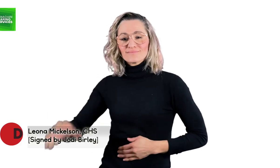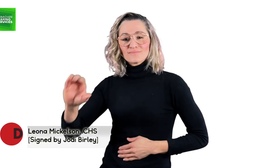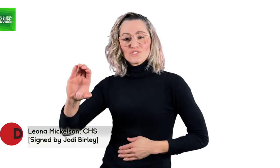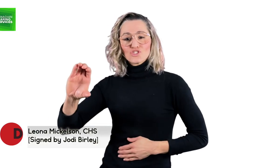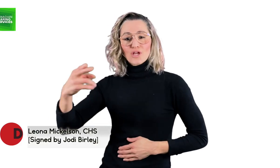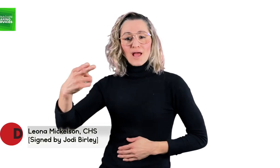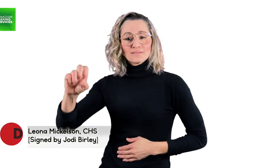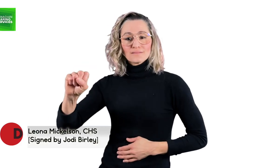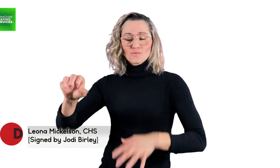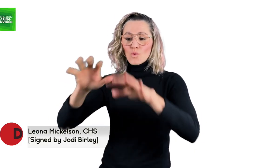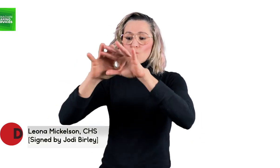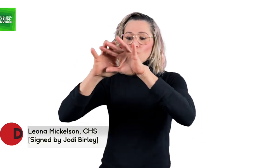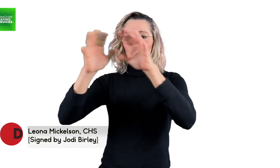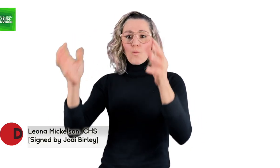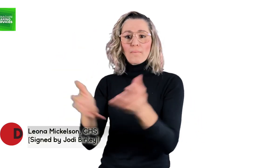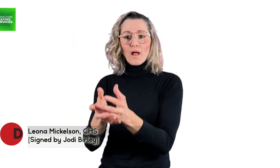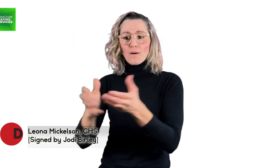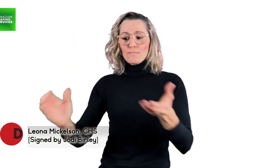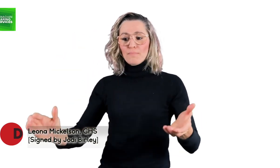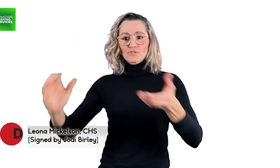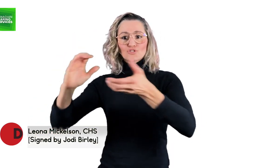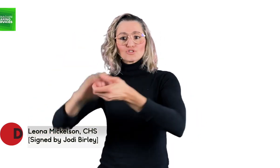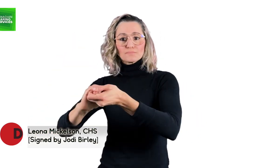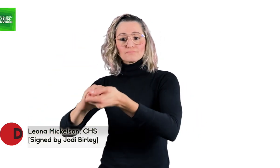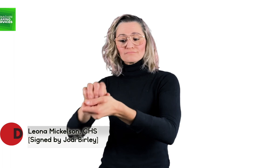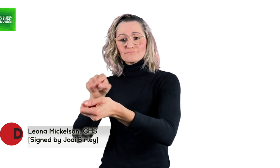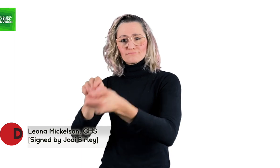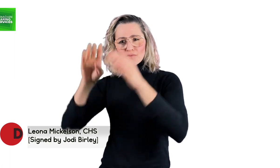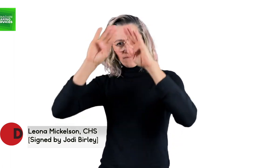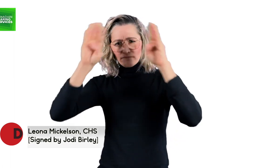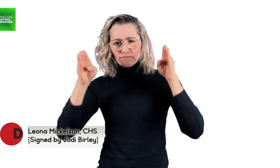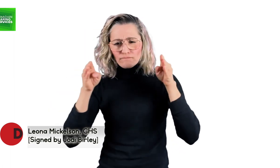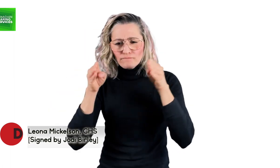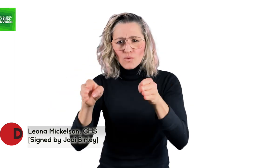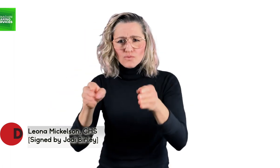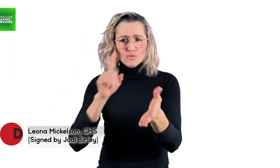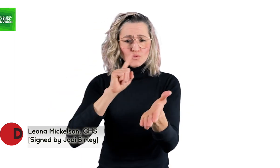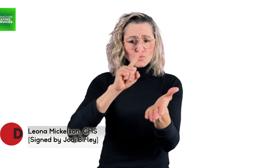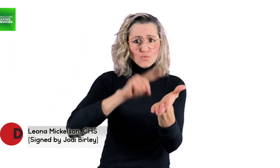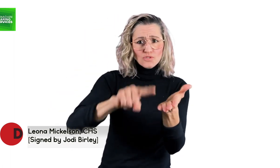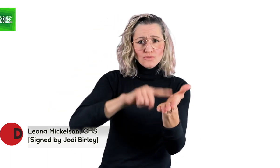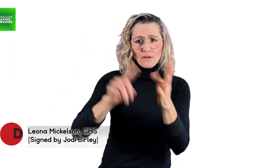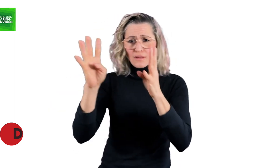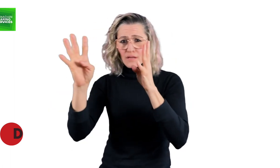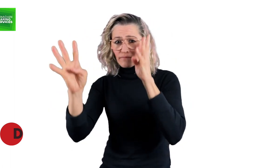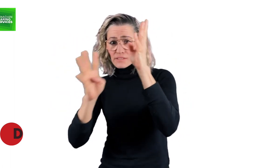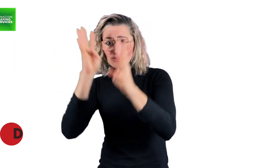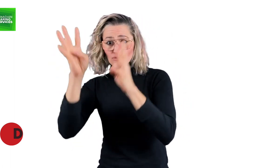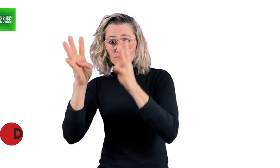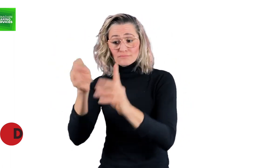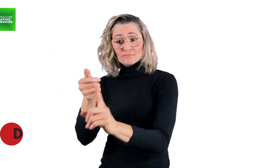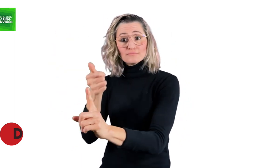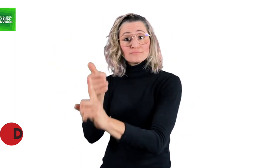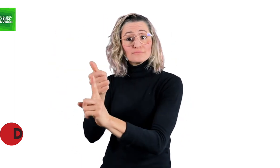CHS Global Partnerships for Research & Innovation is a non-profit